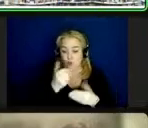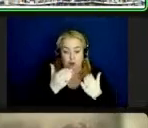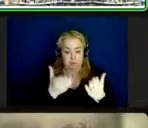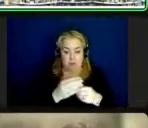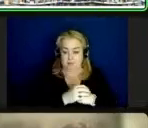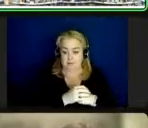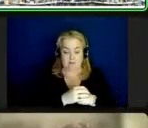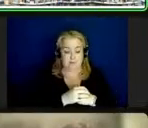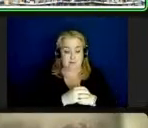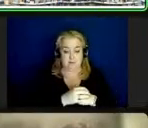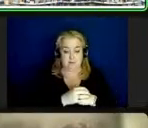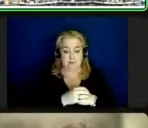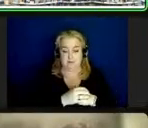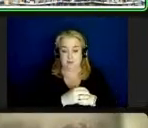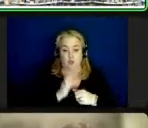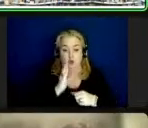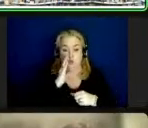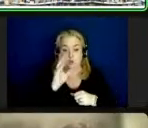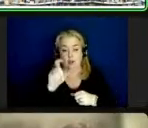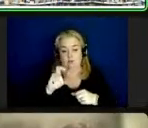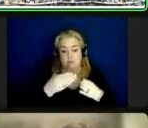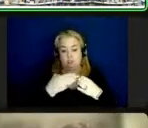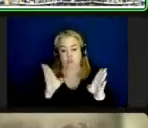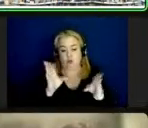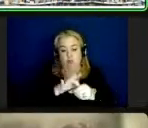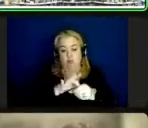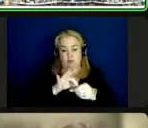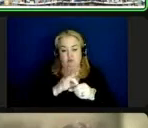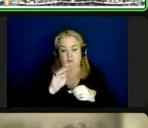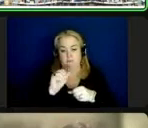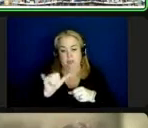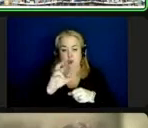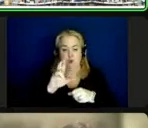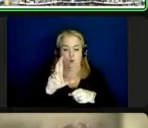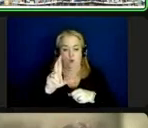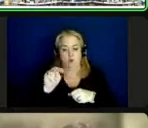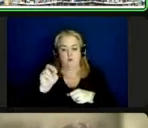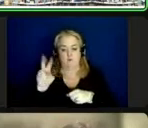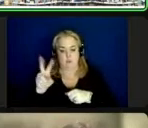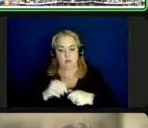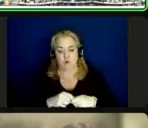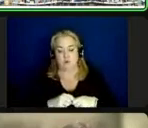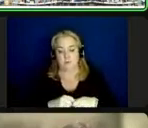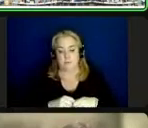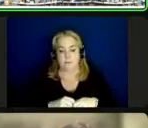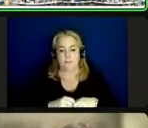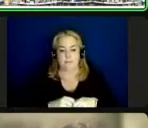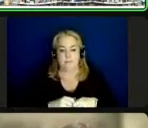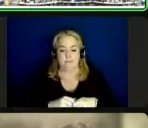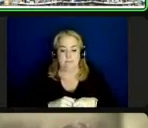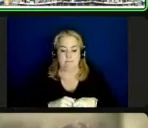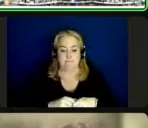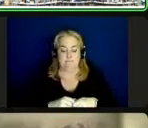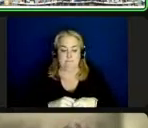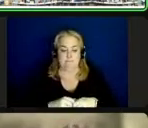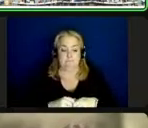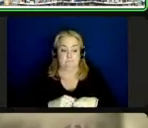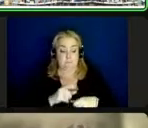TO VOTERS? WELL, YOU KNOW, AT THE MAY ELECTION I WOULDN'T RECOMMEND